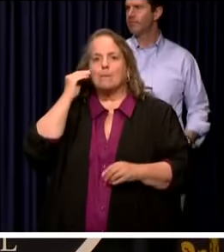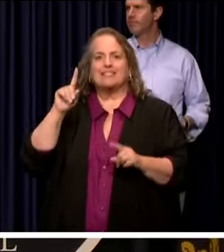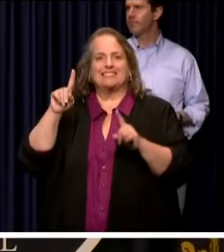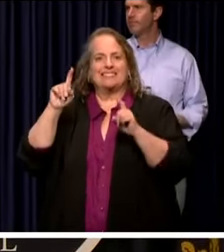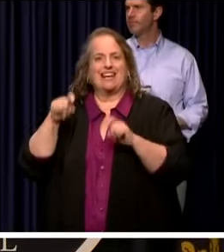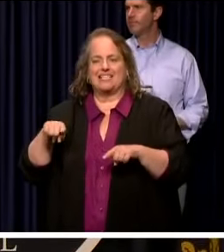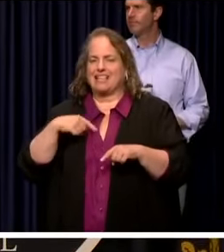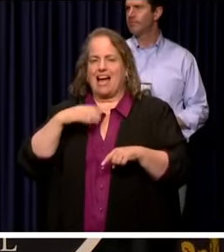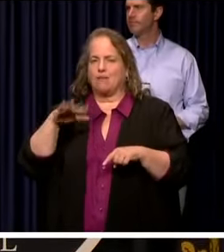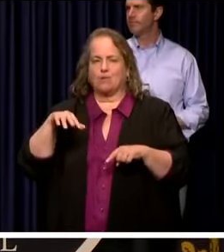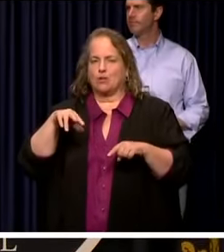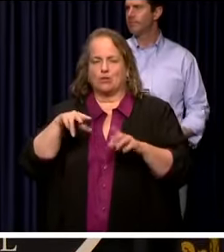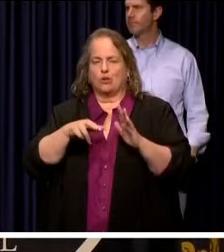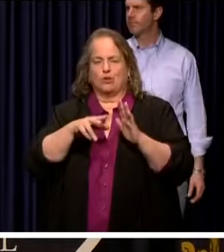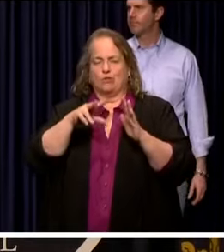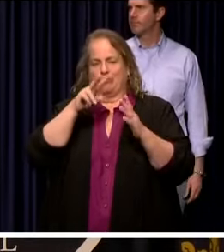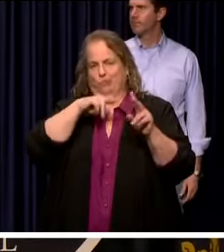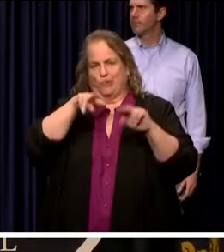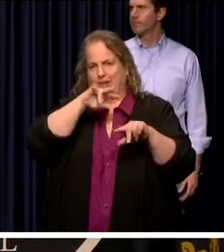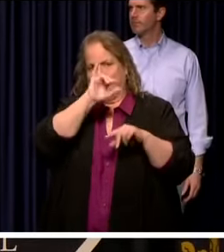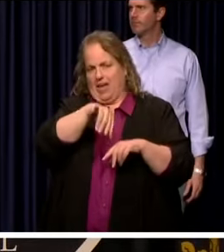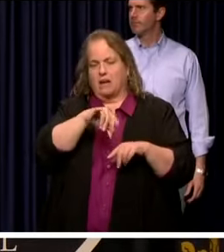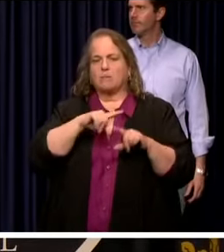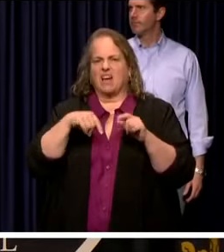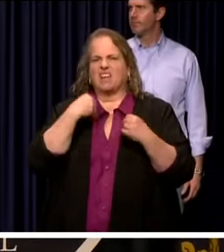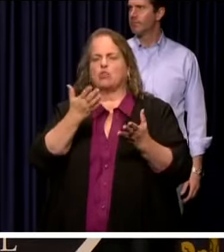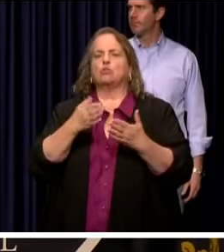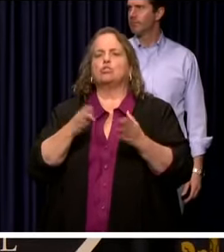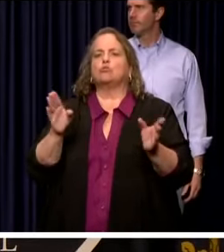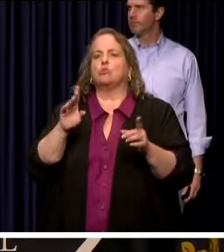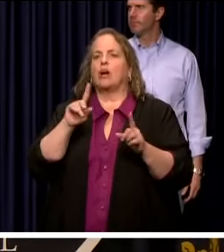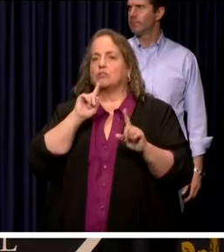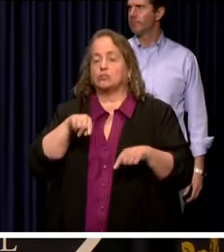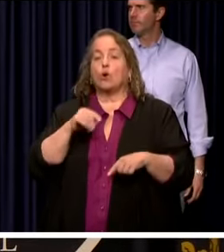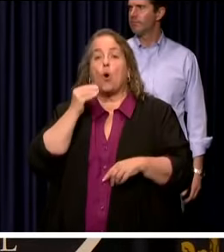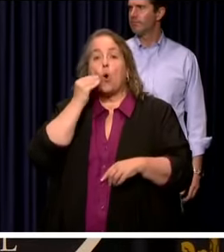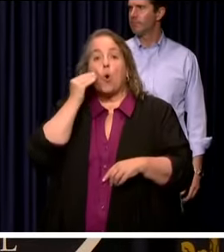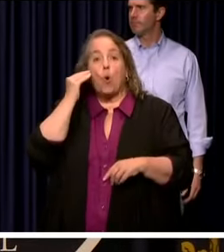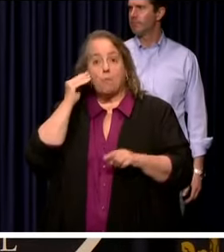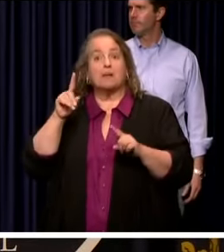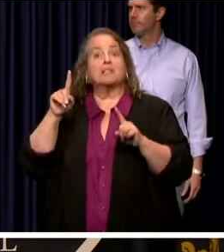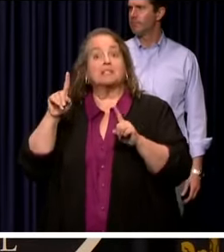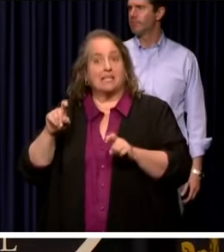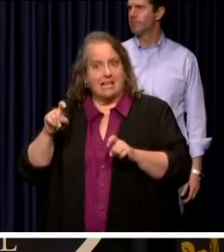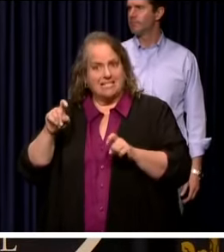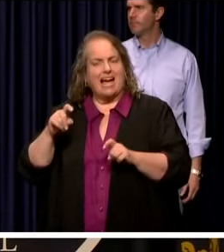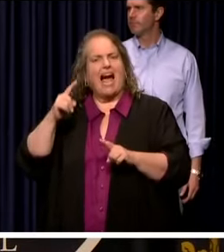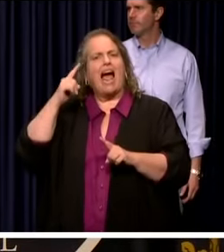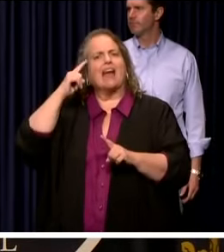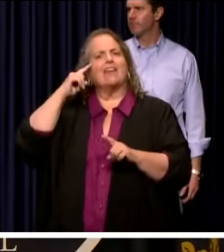AND WHEN PEOPLE MIGHT RECEIVE IT. THERE ARE TWO REASONS WHY SOMEONE MIGHT NOT HAVE RECEIVED